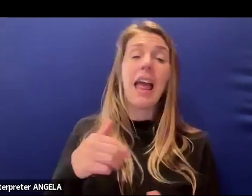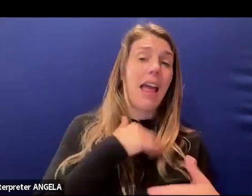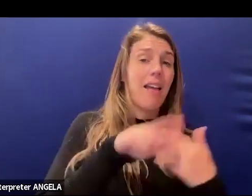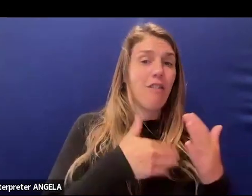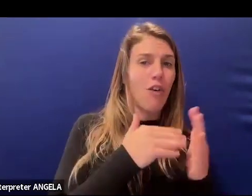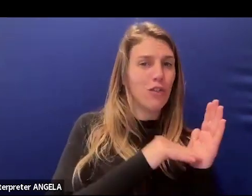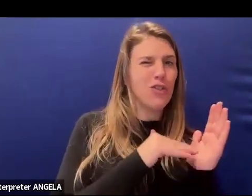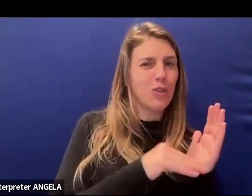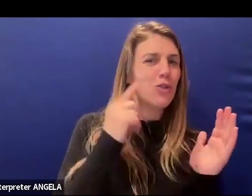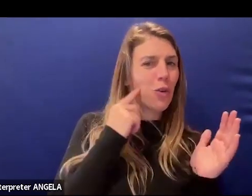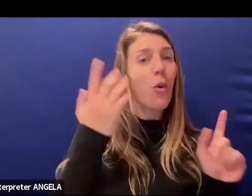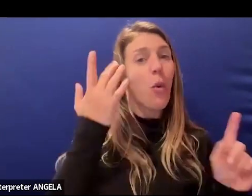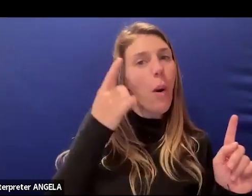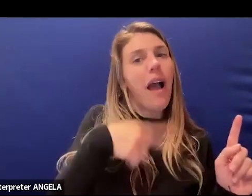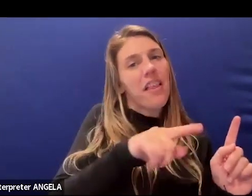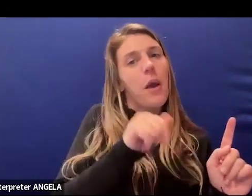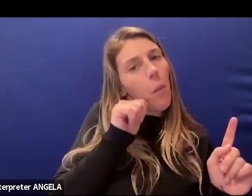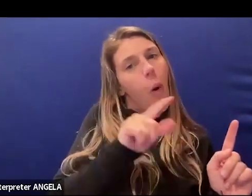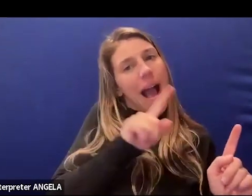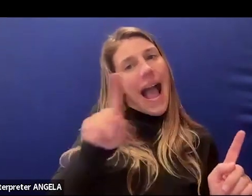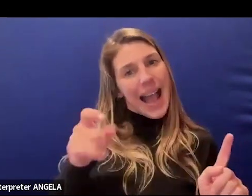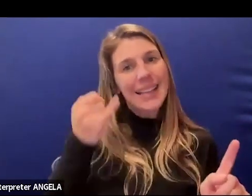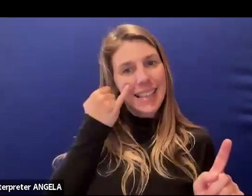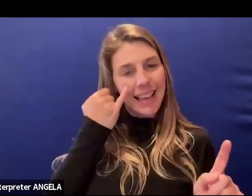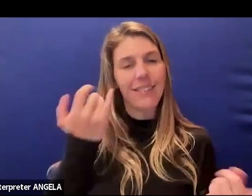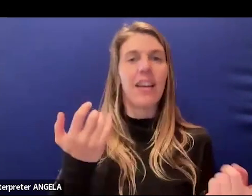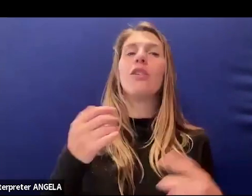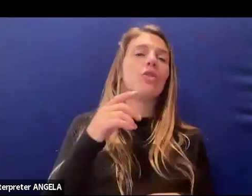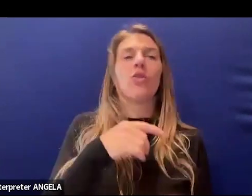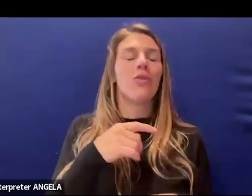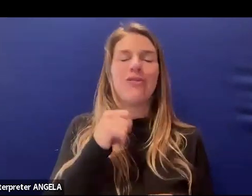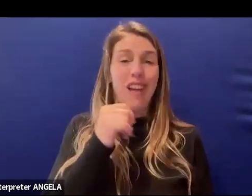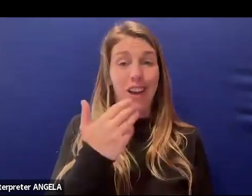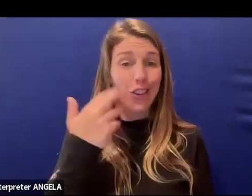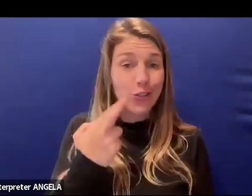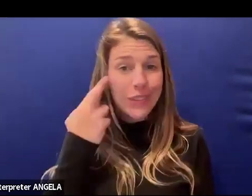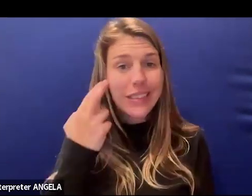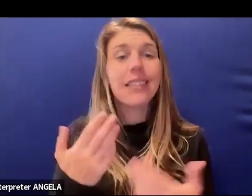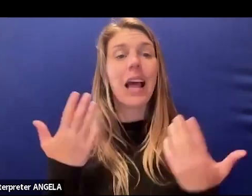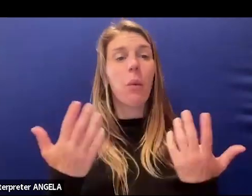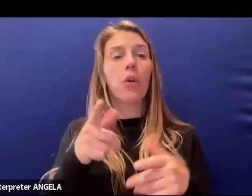Here are all the excuses that we've heard for why people won't even ask the question. Those are not good reasons. Here's some ways